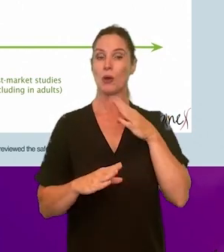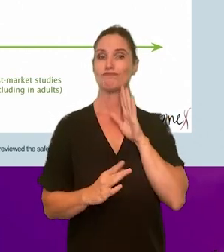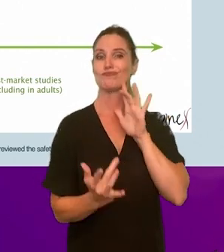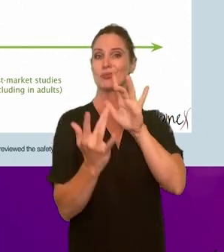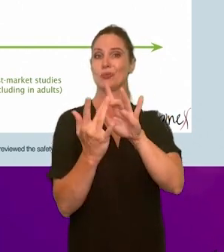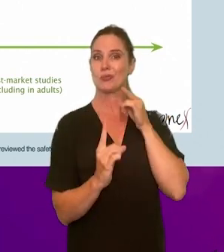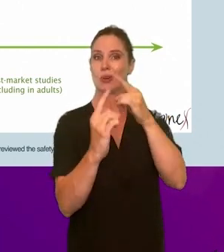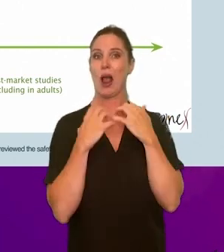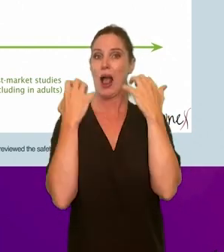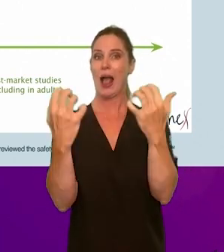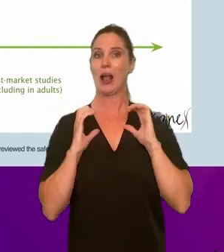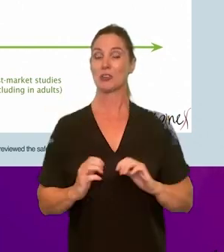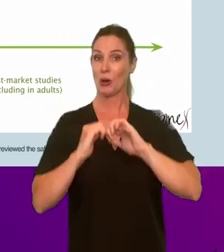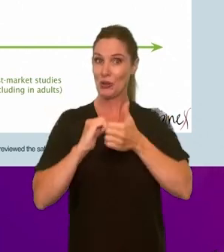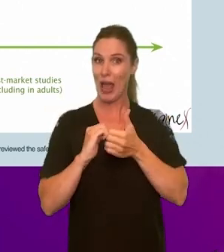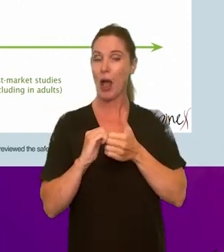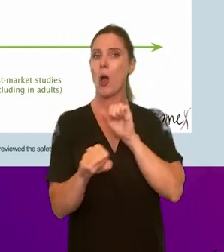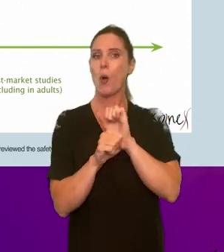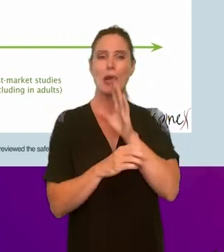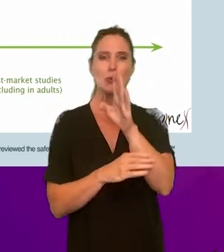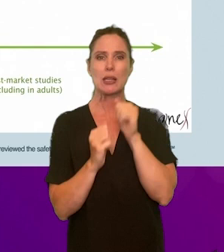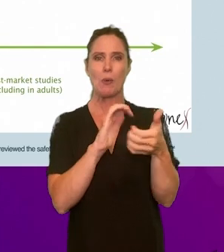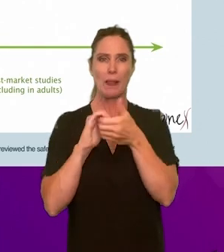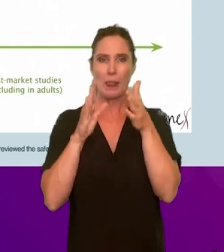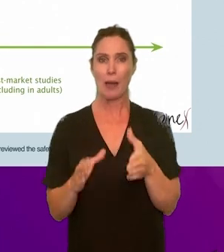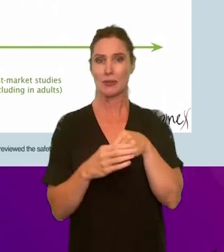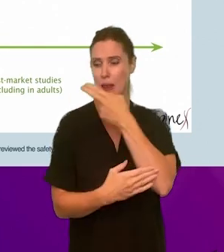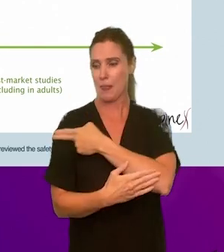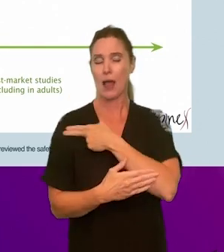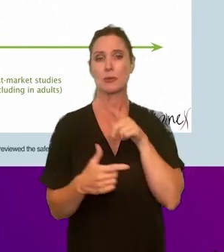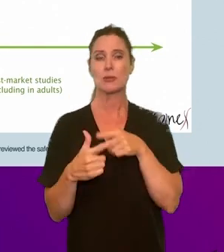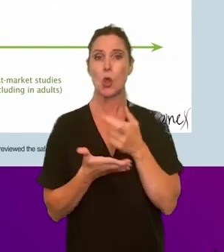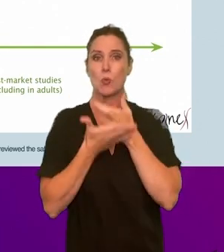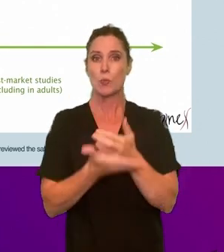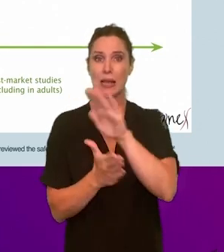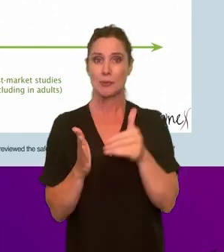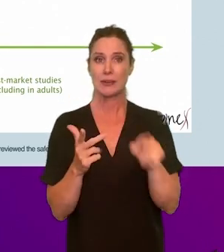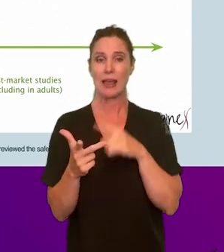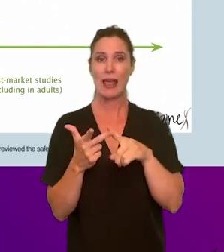in the hospitals, rehabilitation centres and physical therapy clinics where they are already being treated